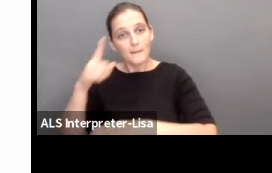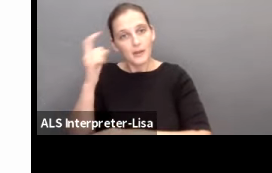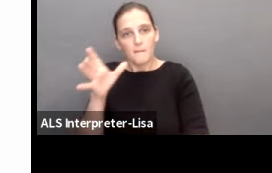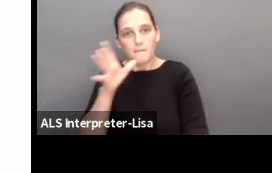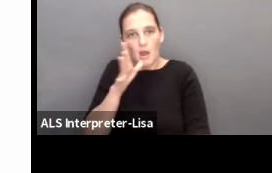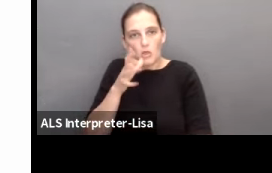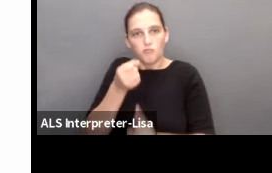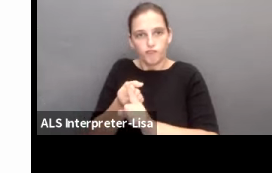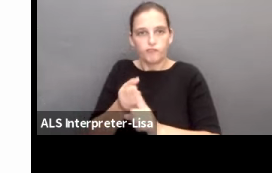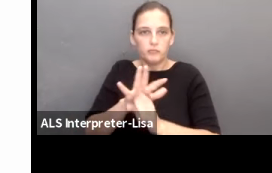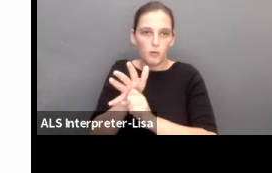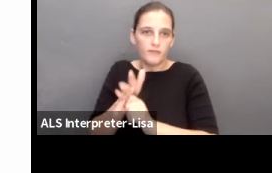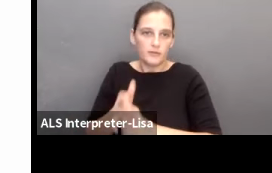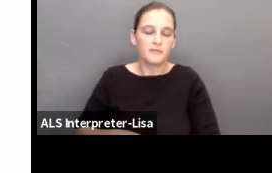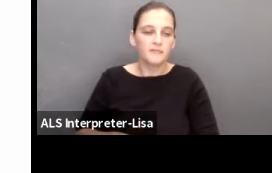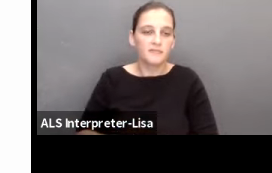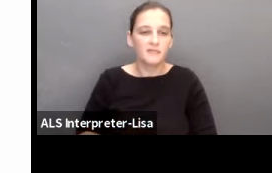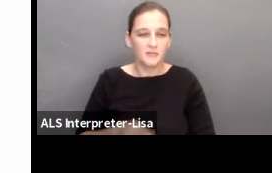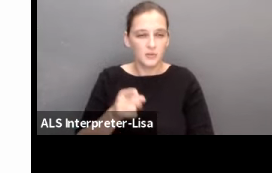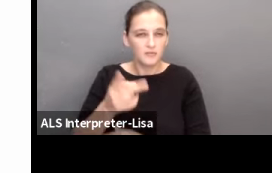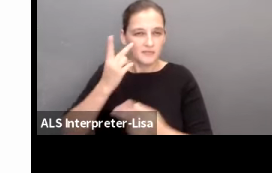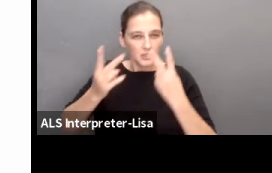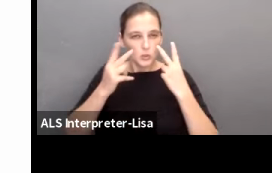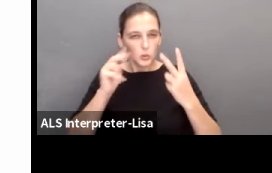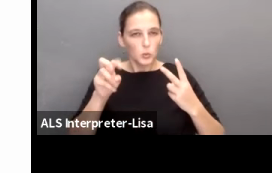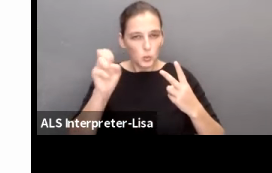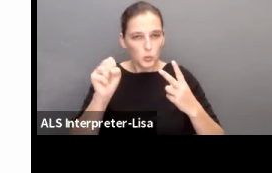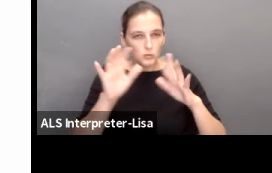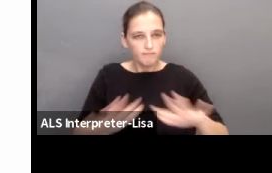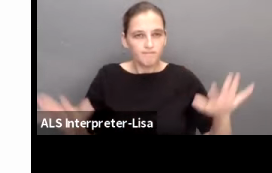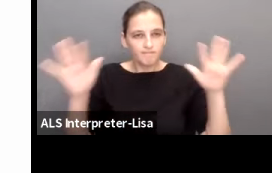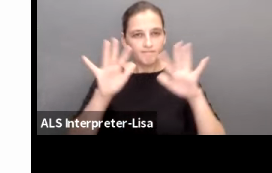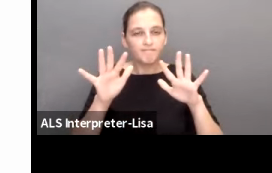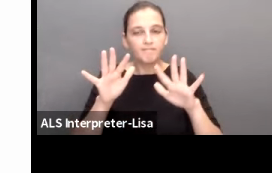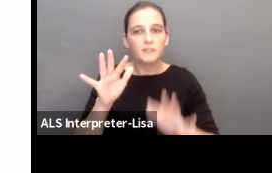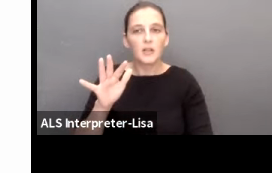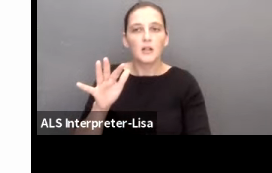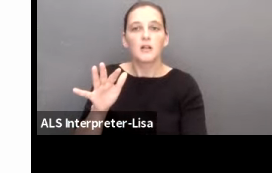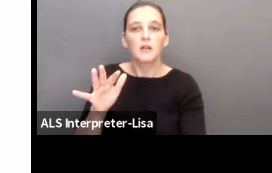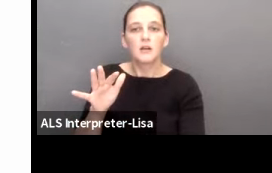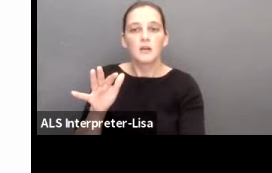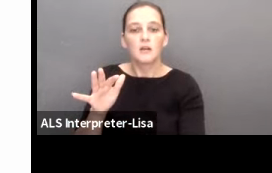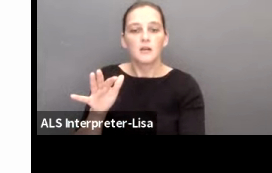having COVID. You've probably seen this in news nationally, that we have that you are